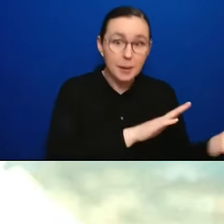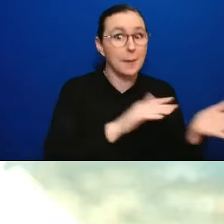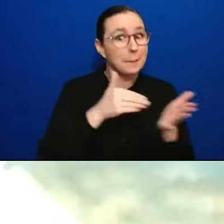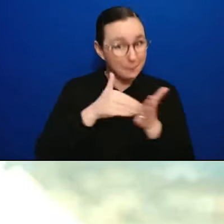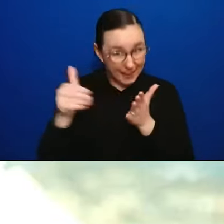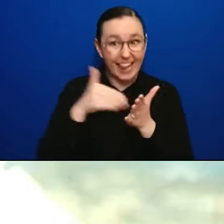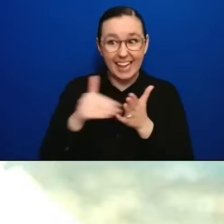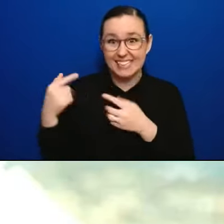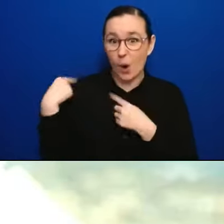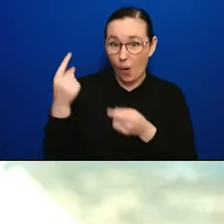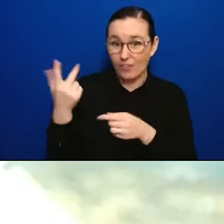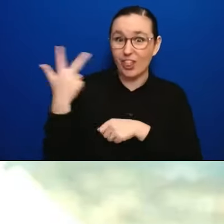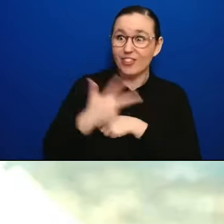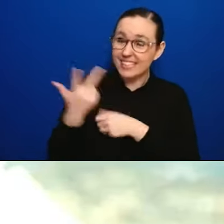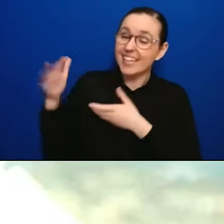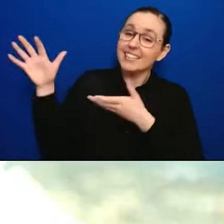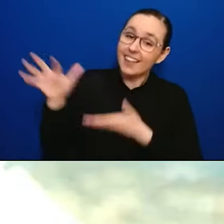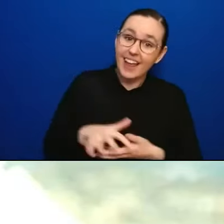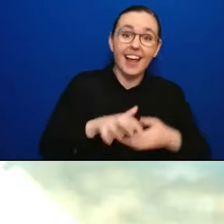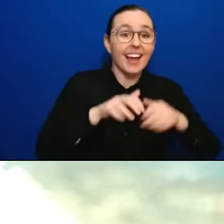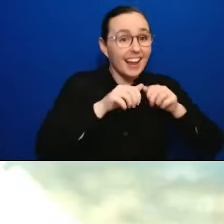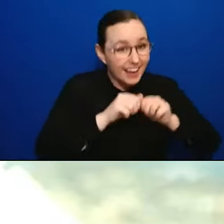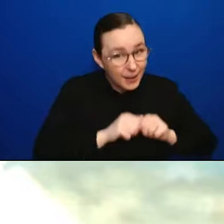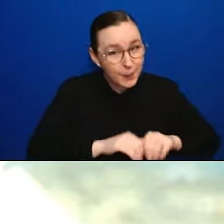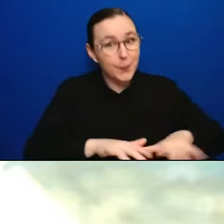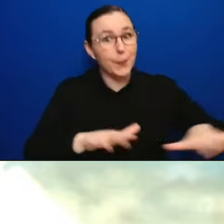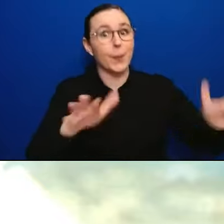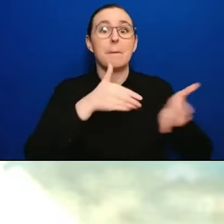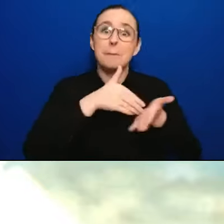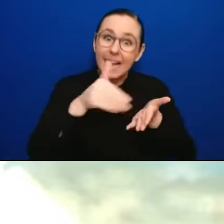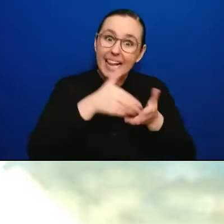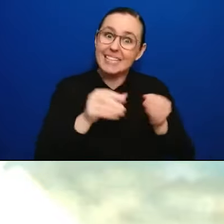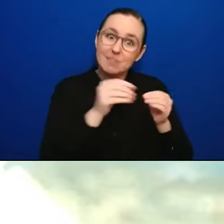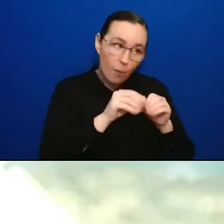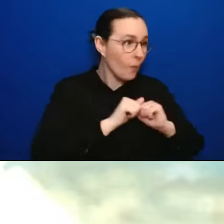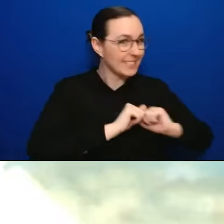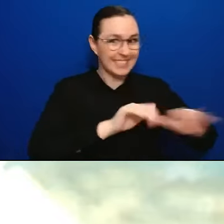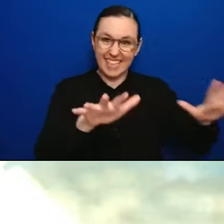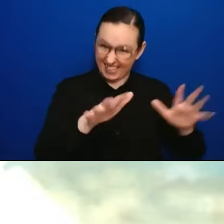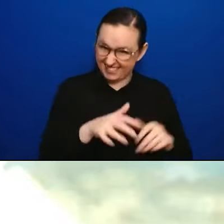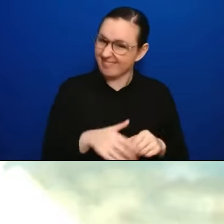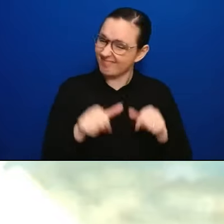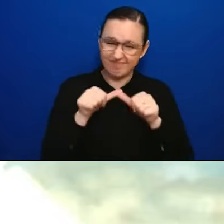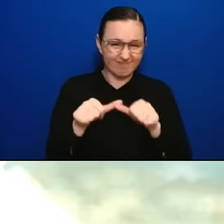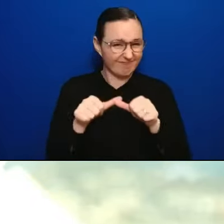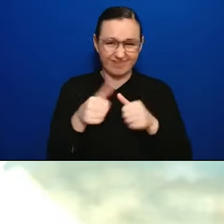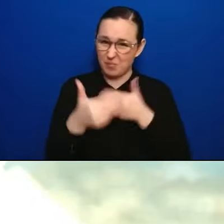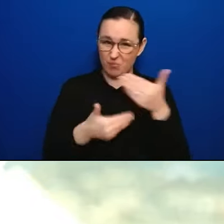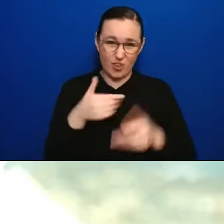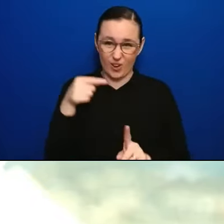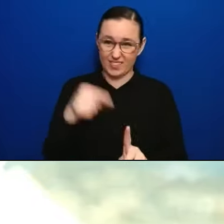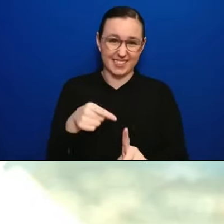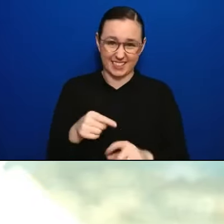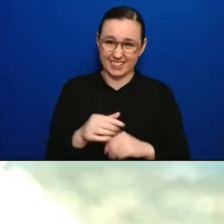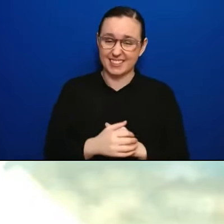described and that's what we're doing. We're getting the tests. Coming in the millions in a given three-day period and they